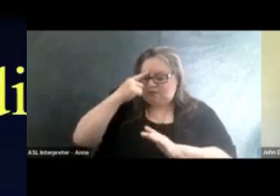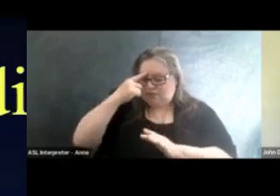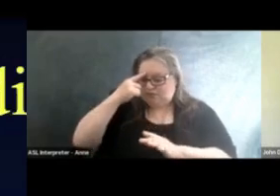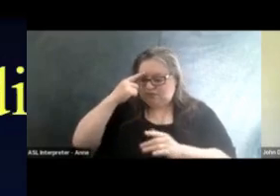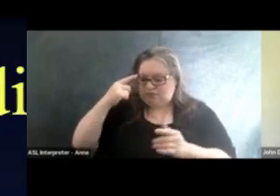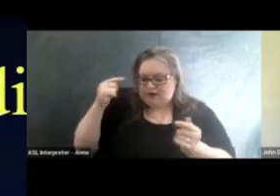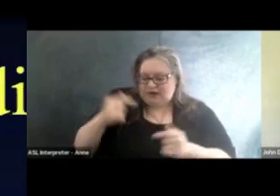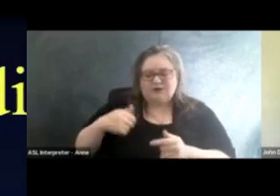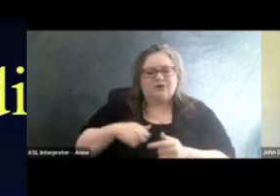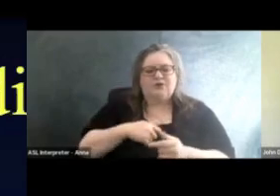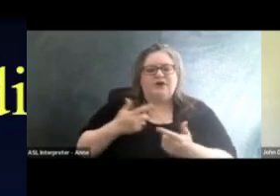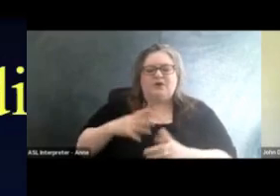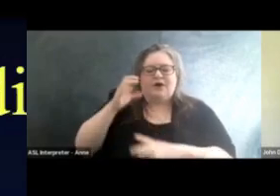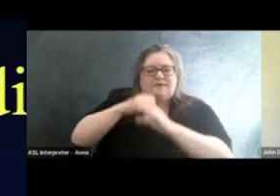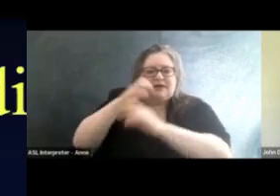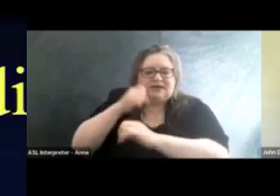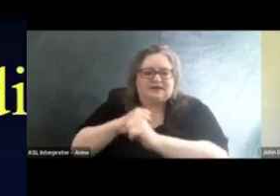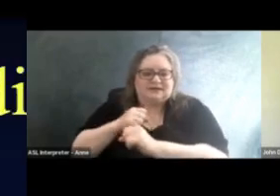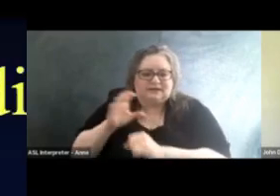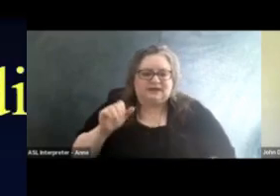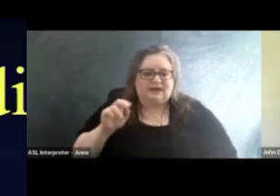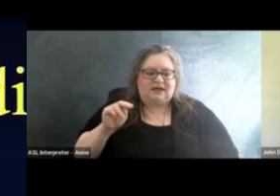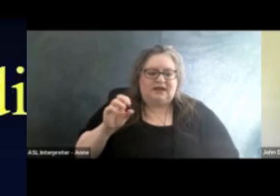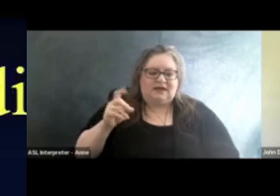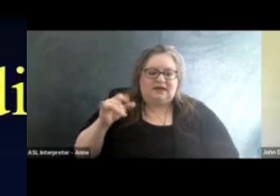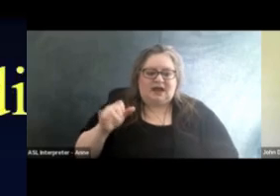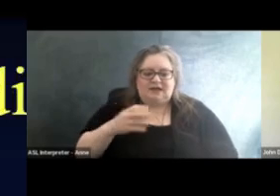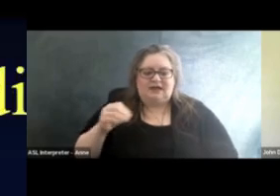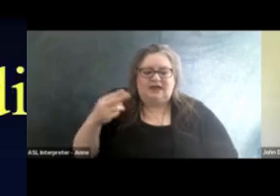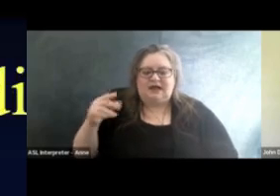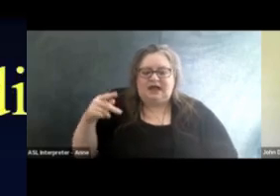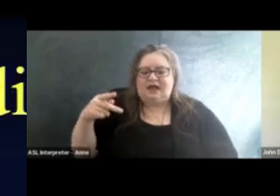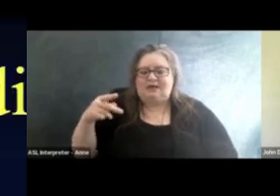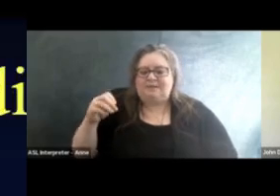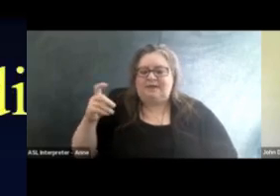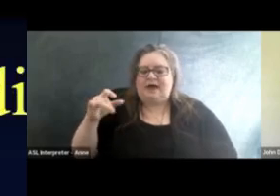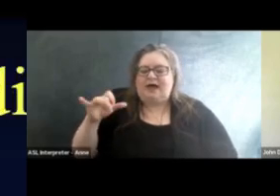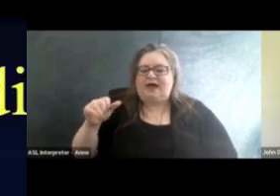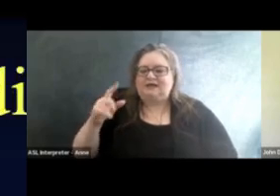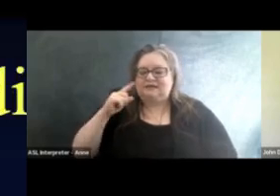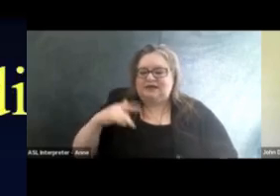don't want to miss anoxic and hypoxic events. We don't want to miss histories of traumatic